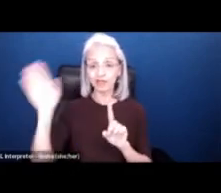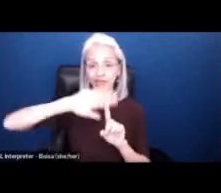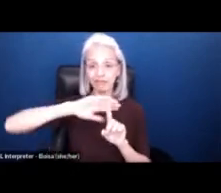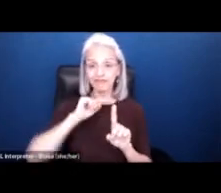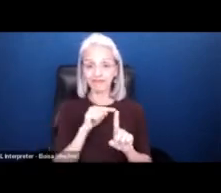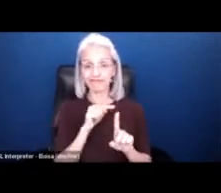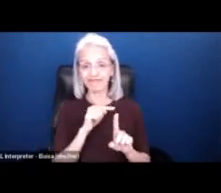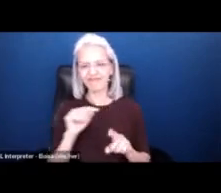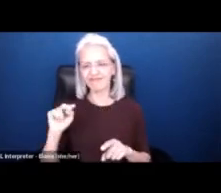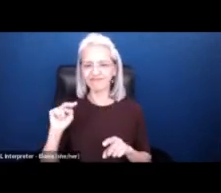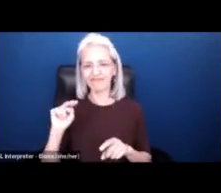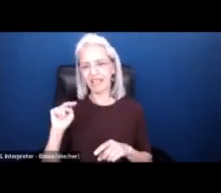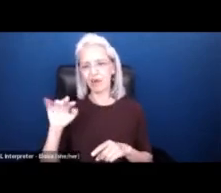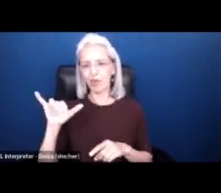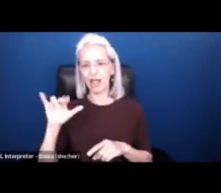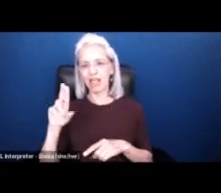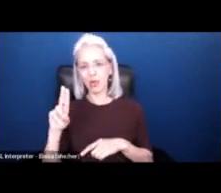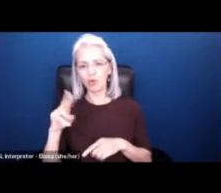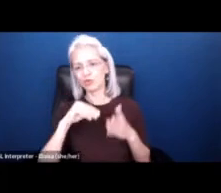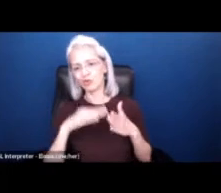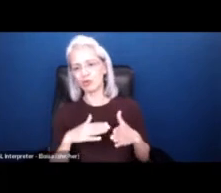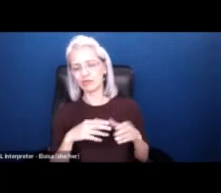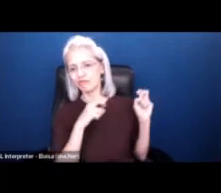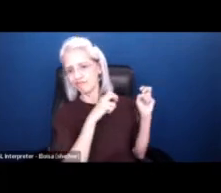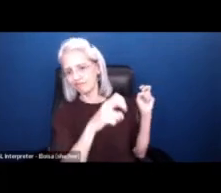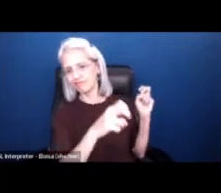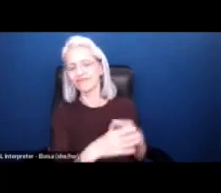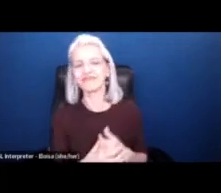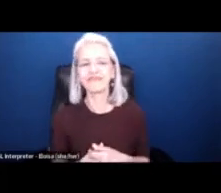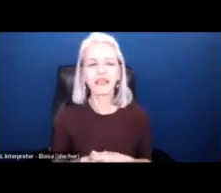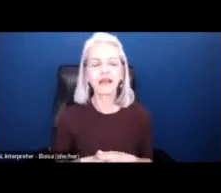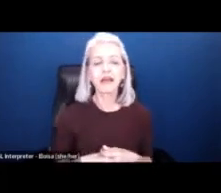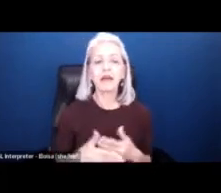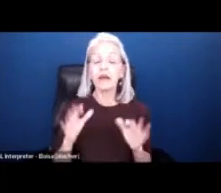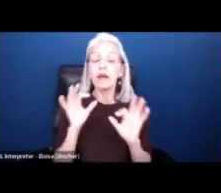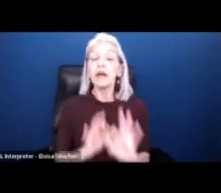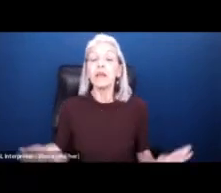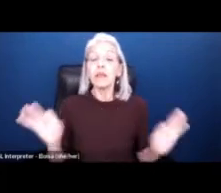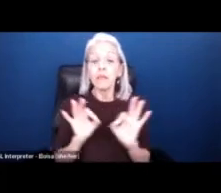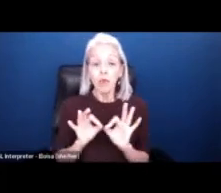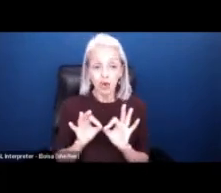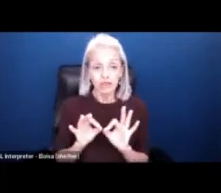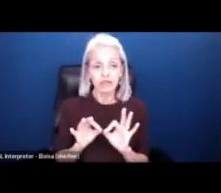NYU residents. The so, the importance of supplementing